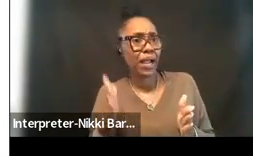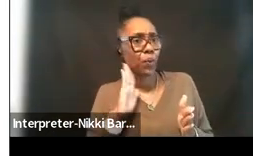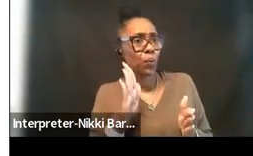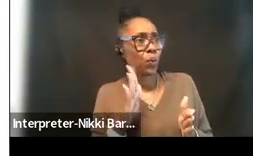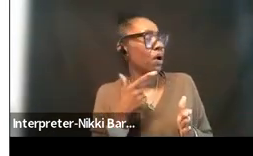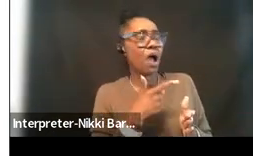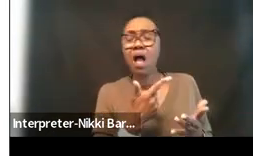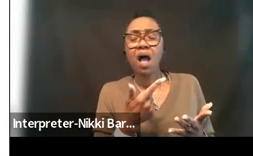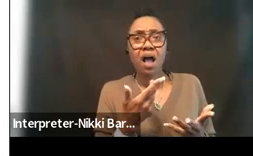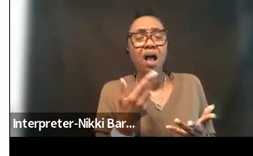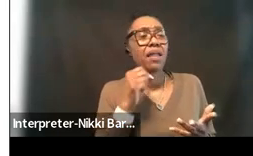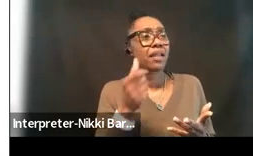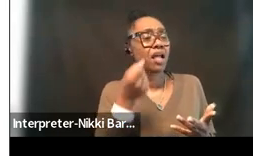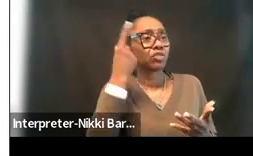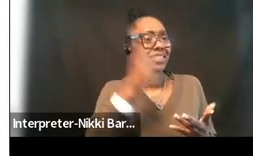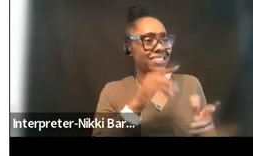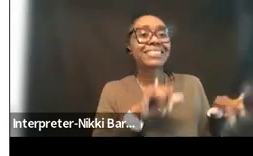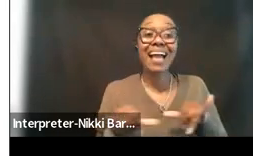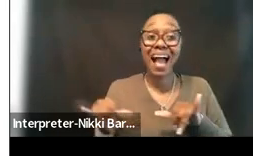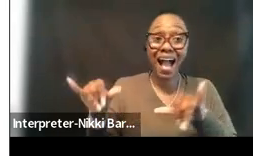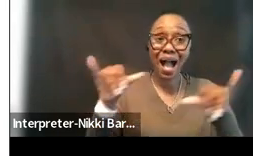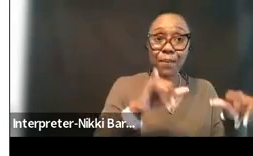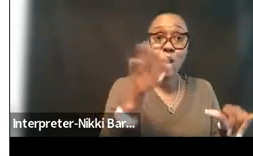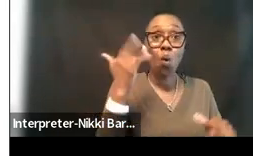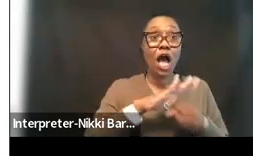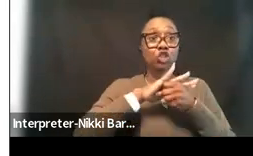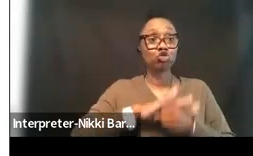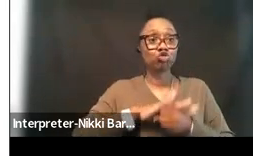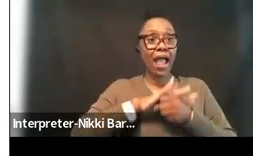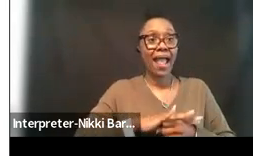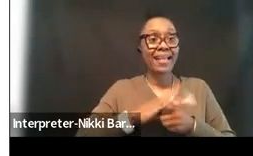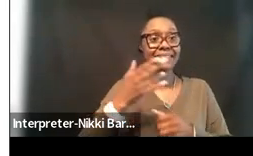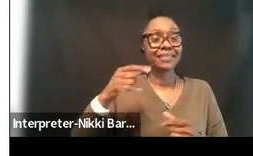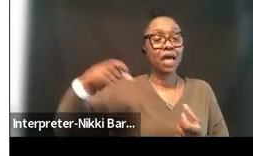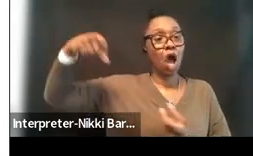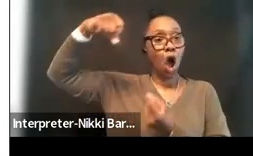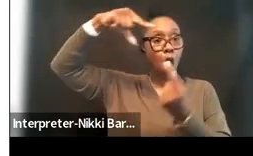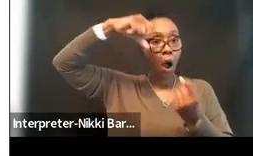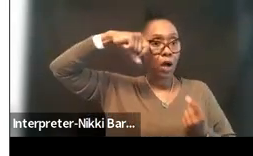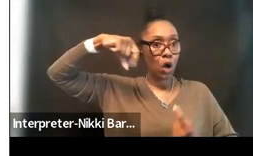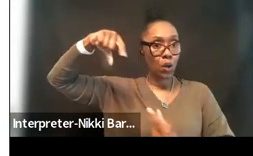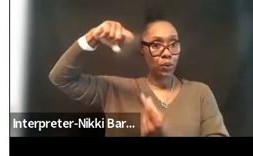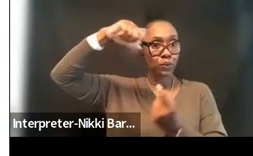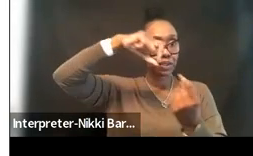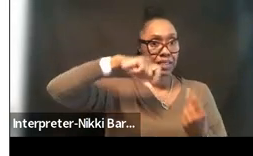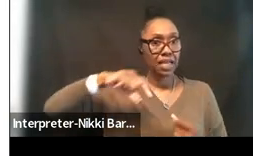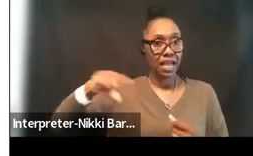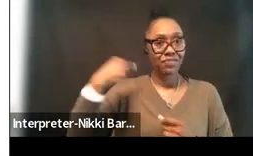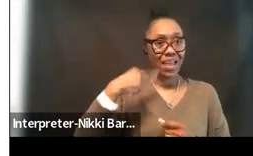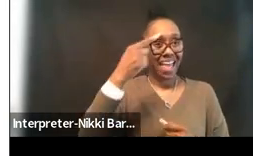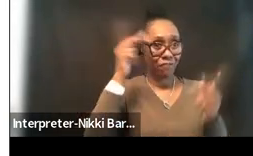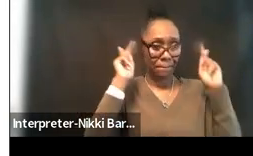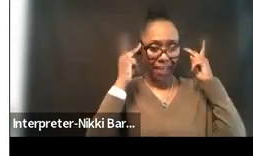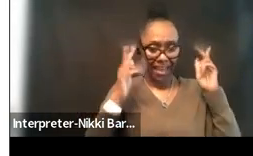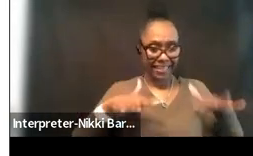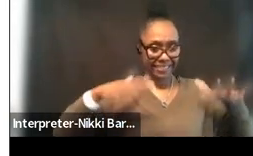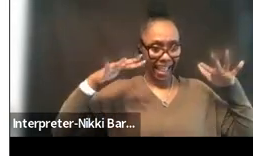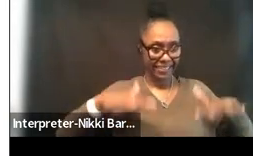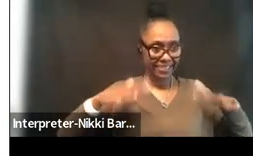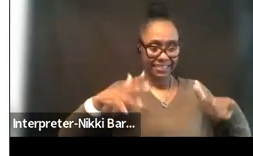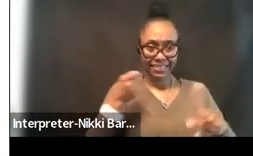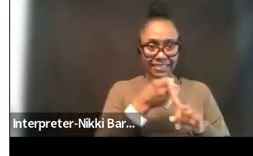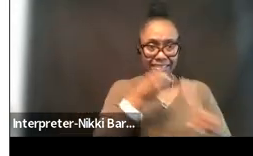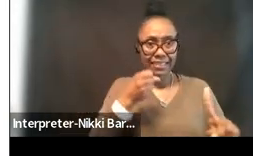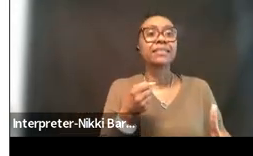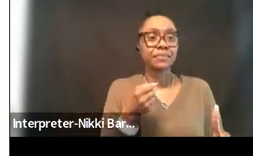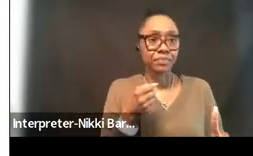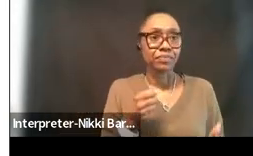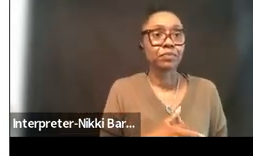It's very common because of the stress hormones going on in our brain to have panic attacks and become emotionally activated as I spoke up before.